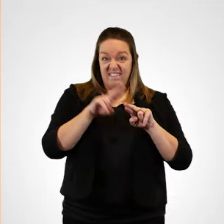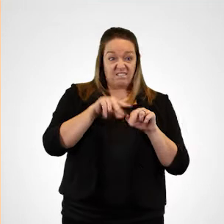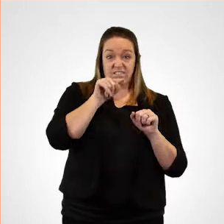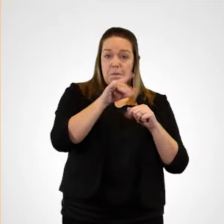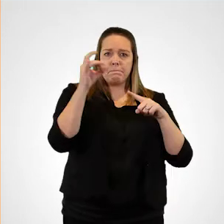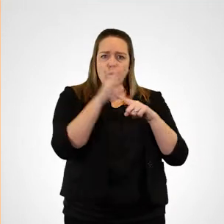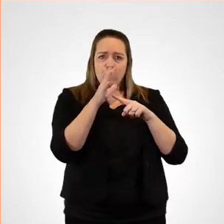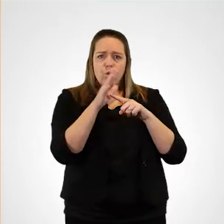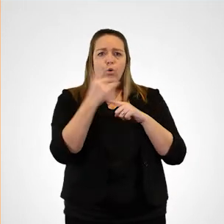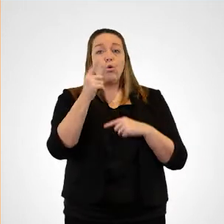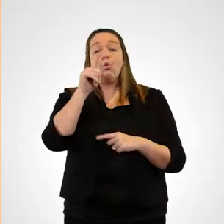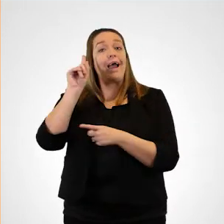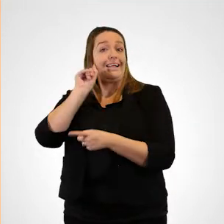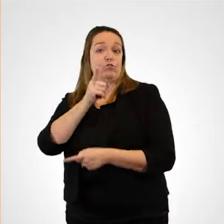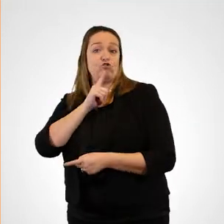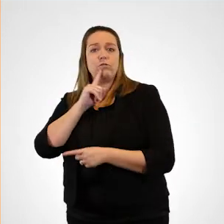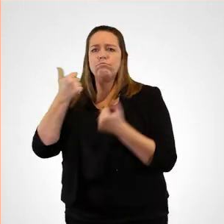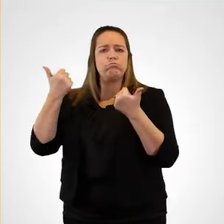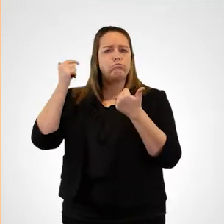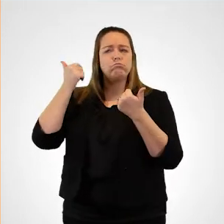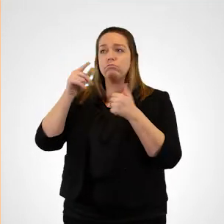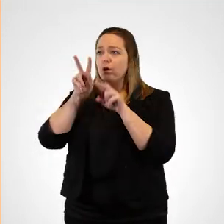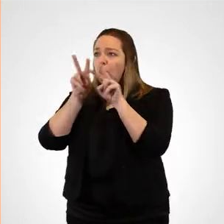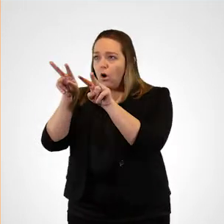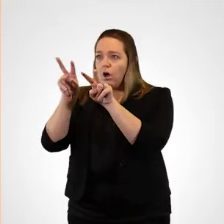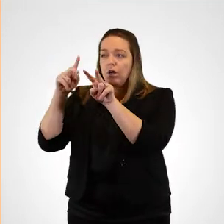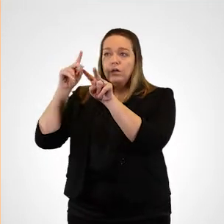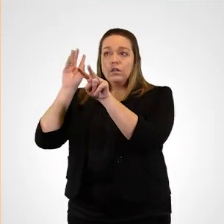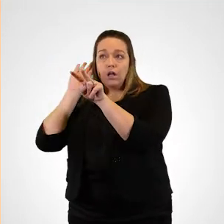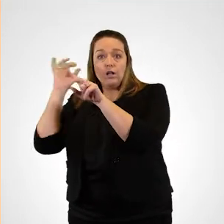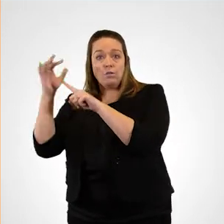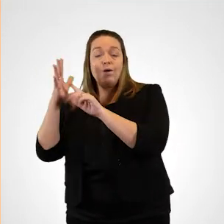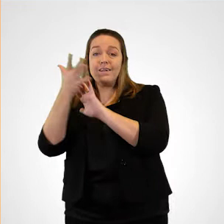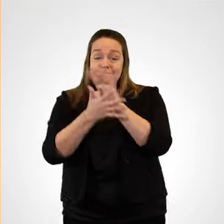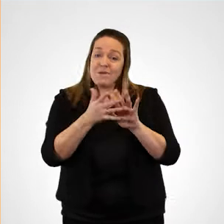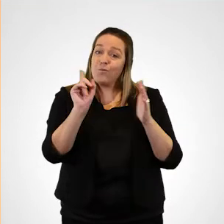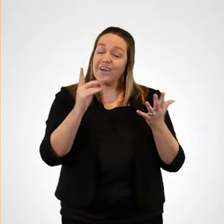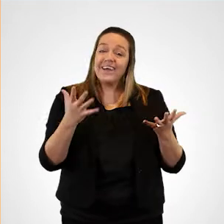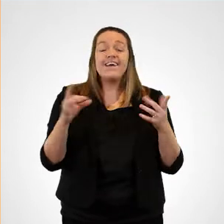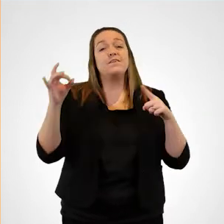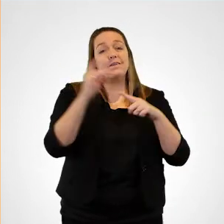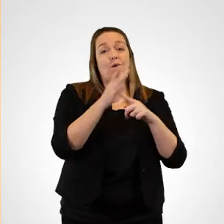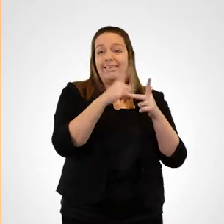for people who can hear really well, it's going to be particularly important if you can't hear so well